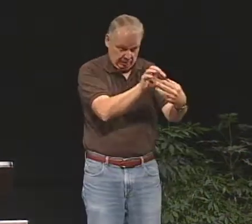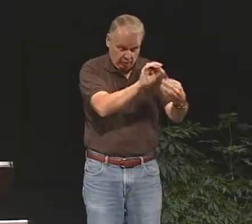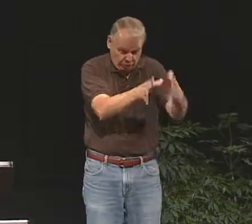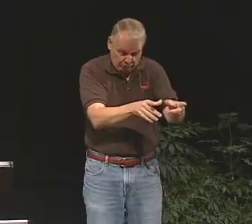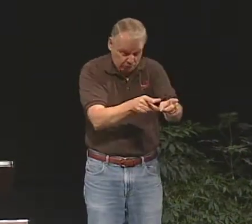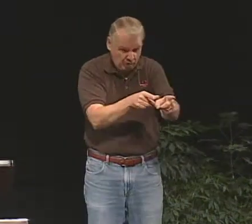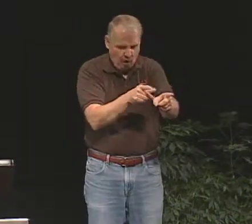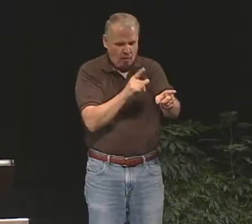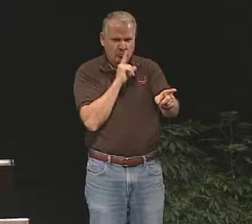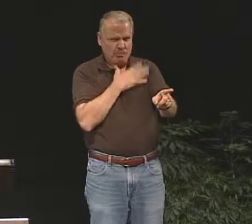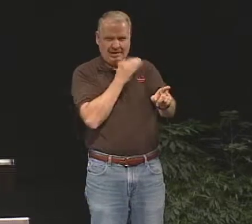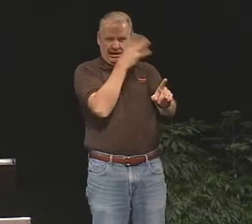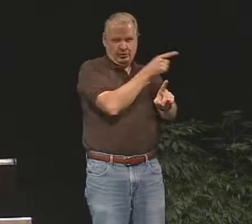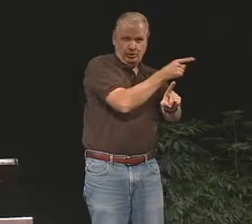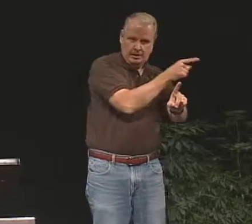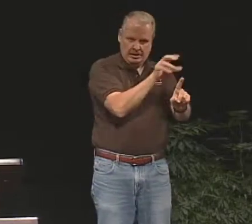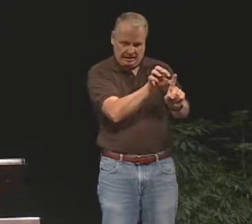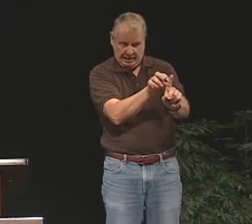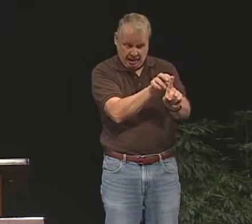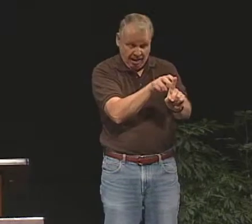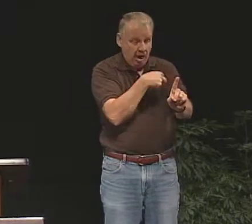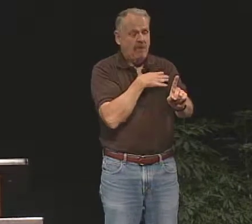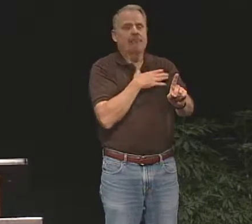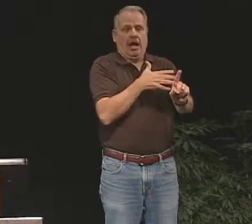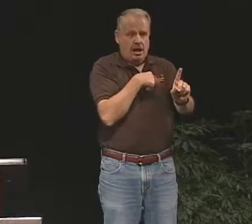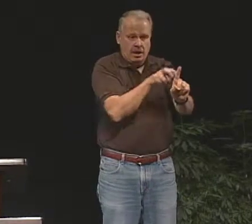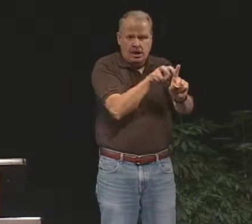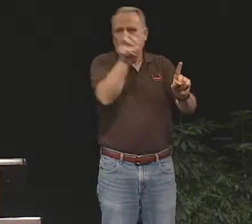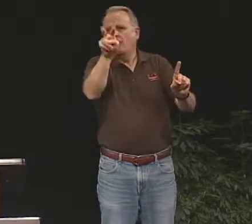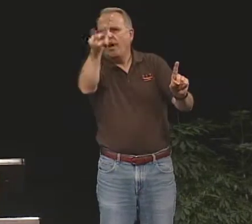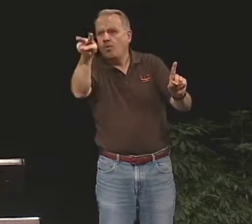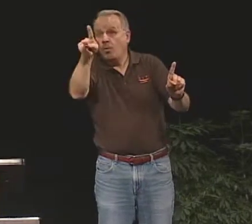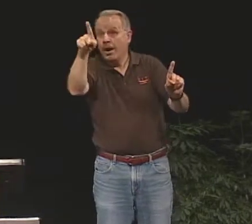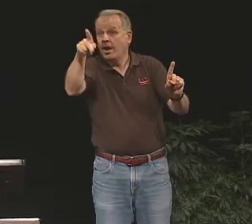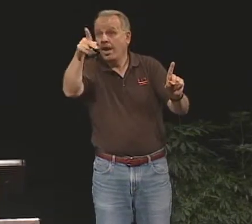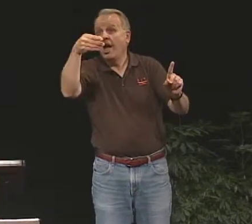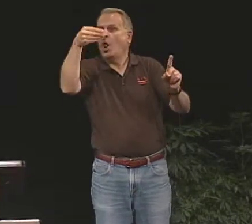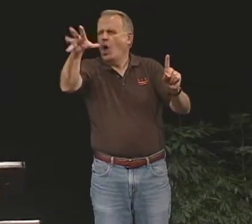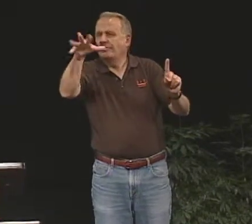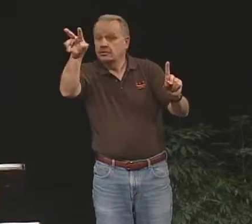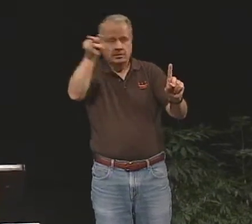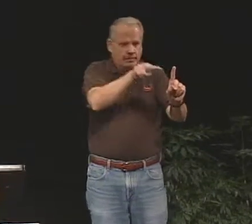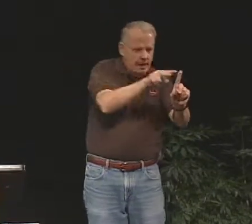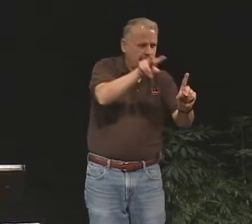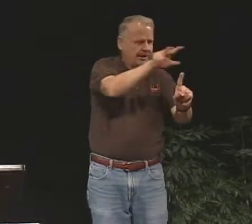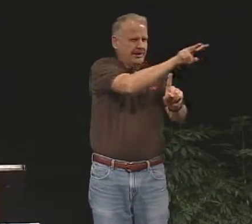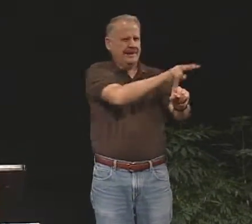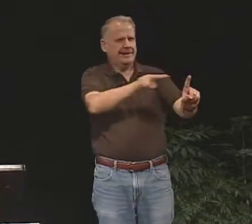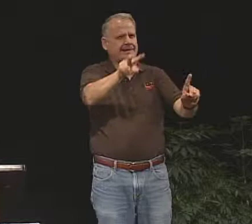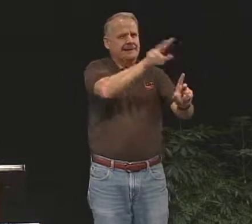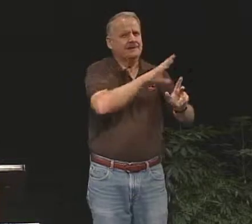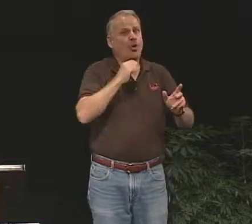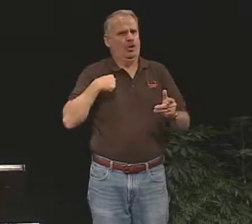We had challenges with the interpreter and going back and forth, looking at the blackboard, the visual presentation.